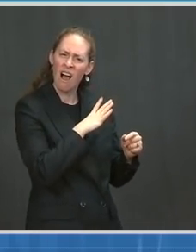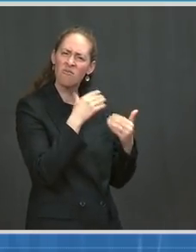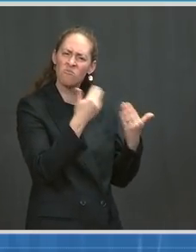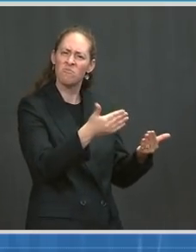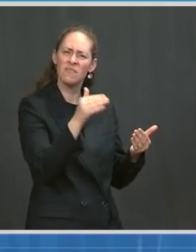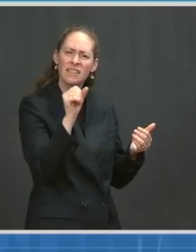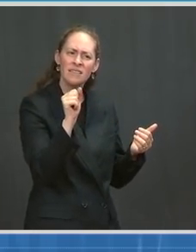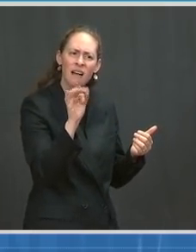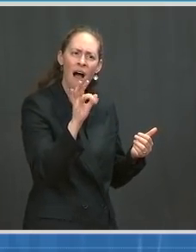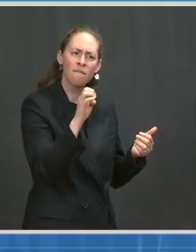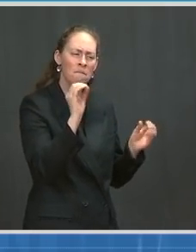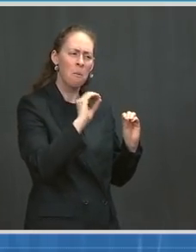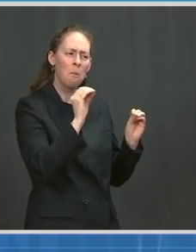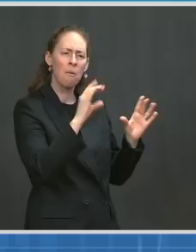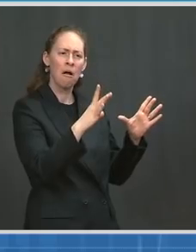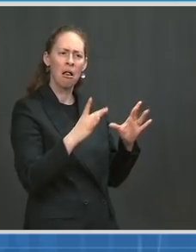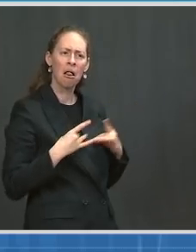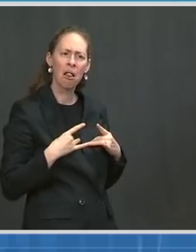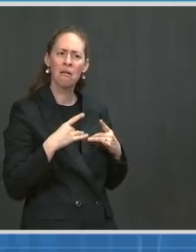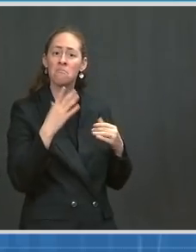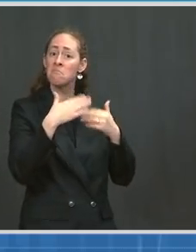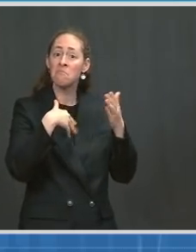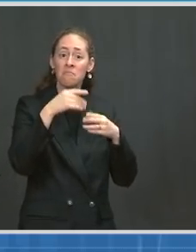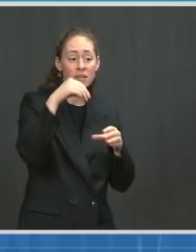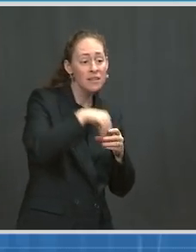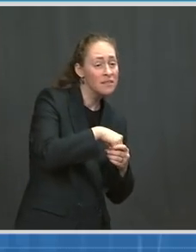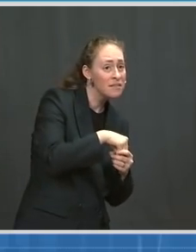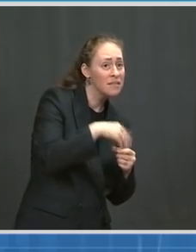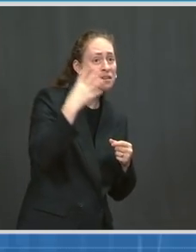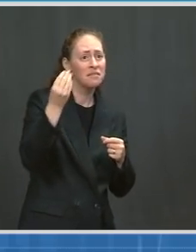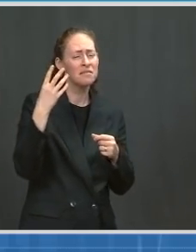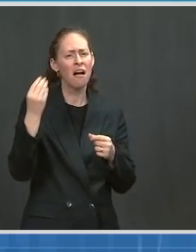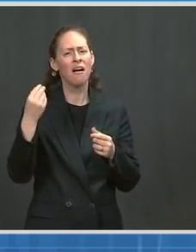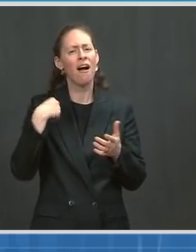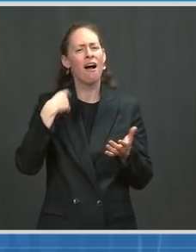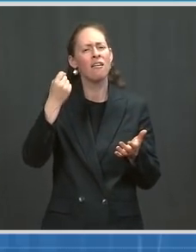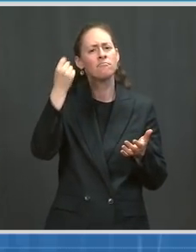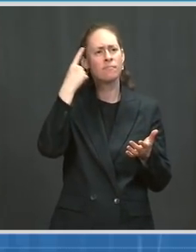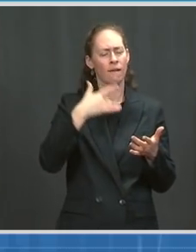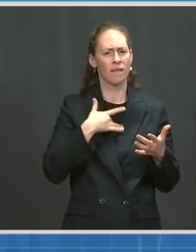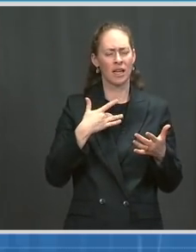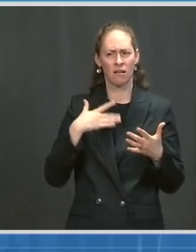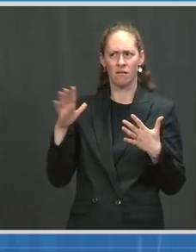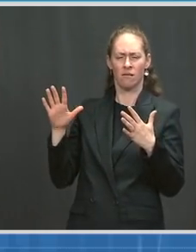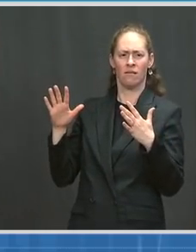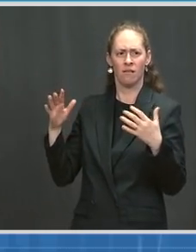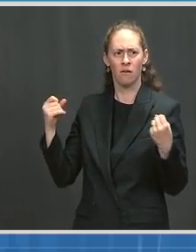be it outdoors or indoors -- you can understand that when people have been following a certain trend